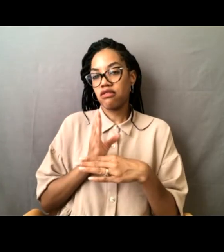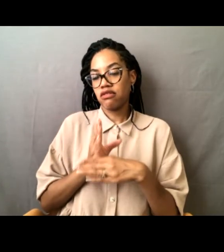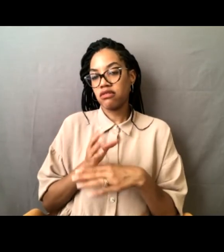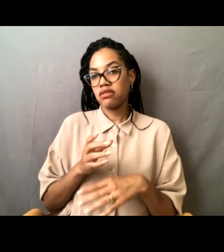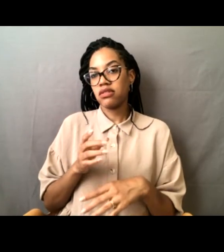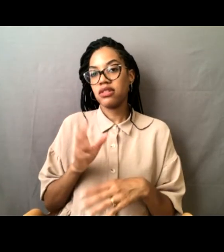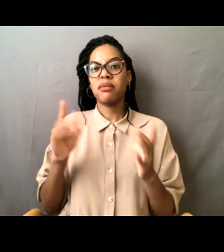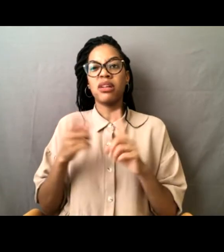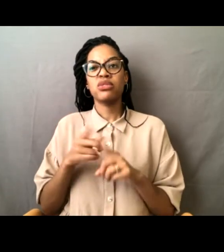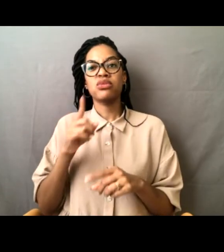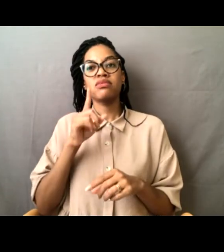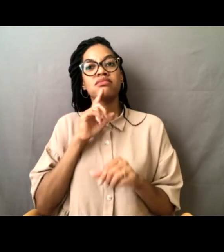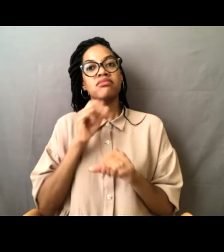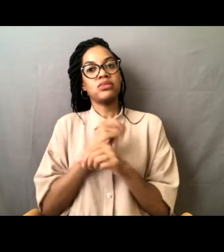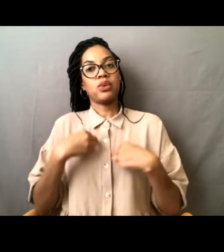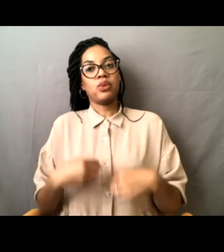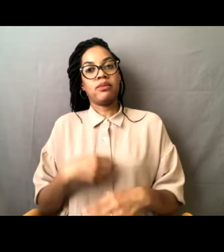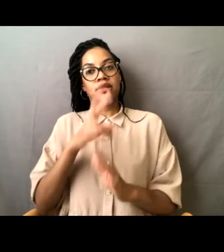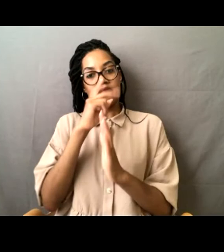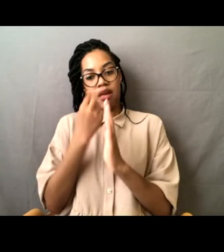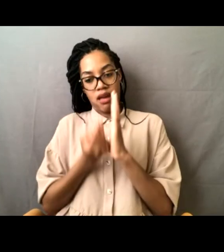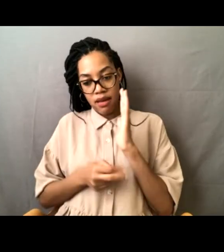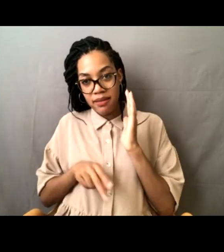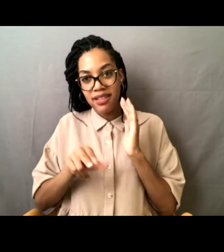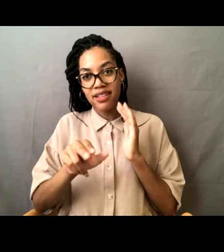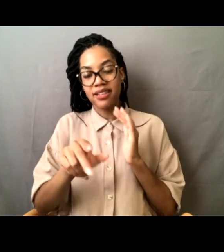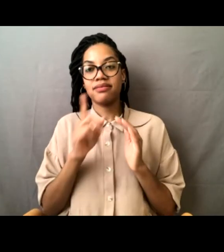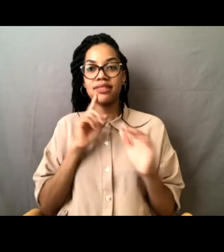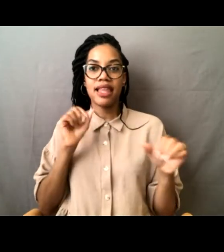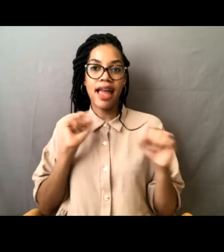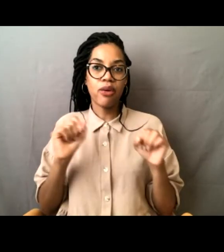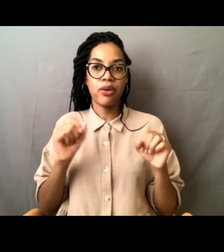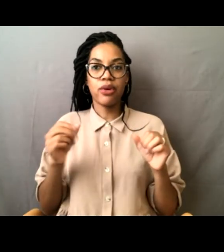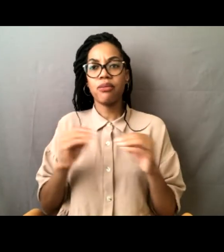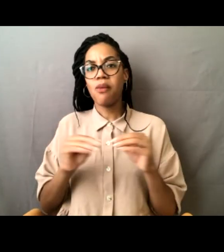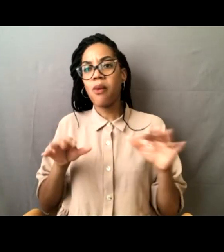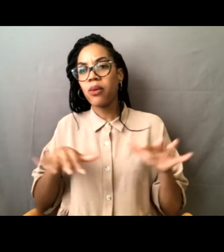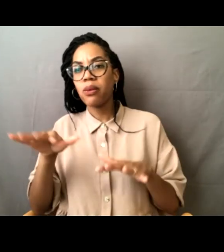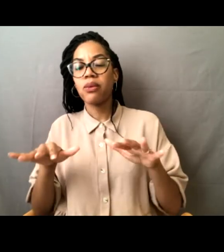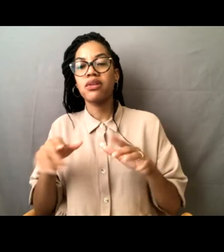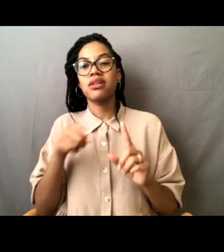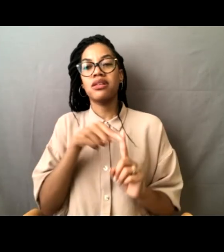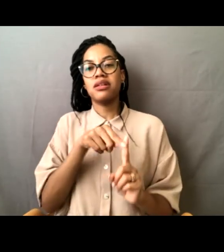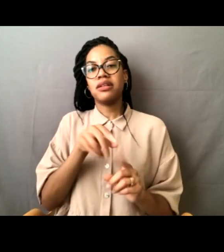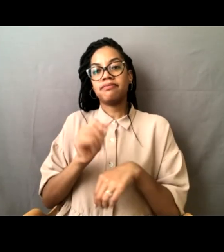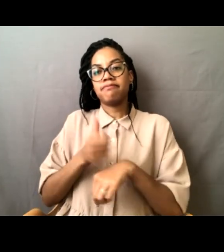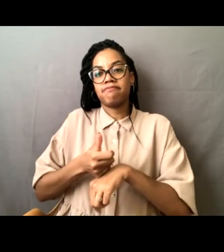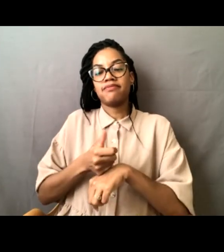Like divers in the water and things like that. That do tend to be a little louder. But one thing we're trying to figure out is can we put a red light cover on it